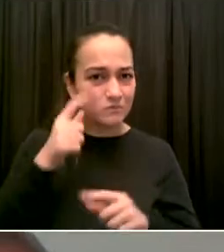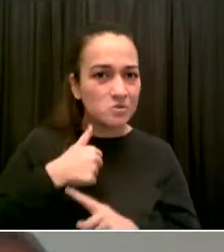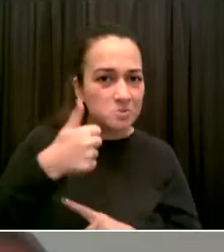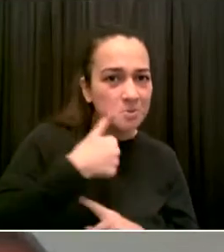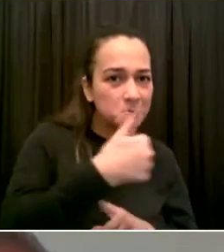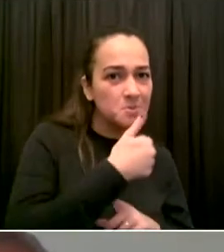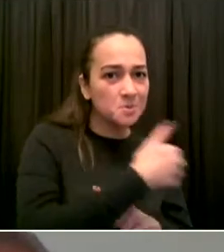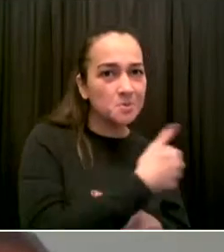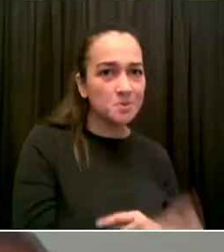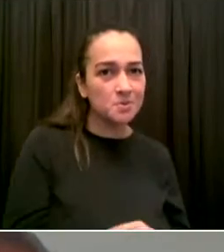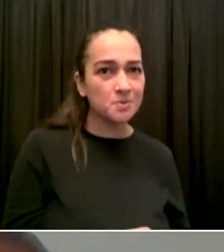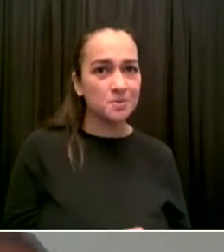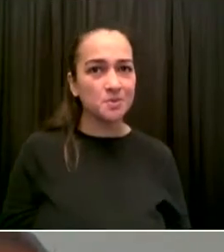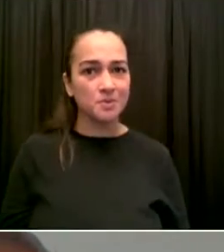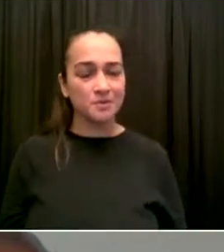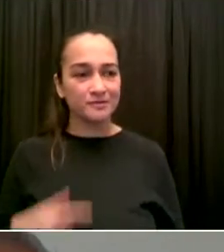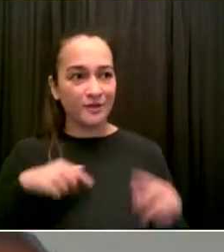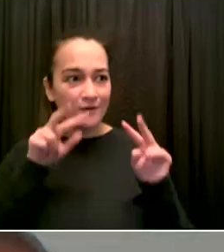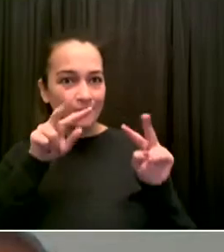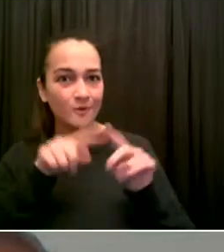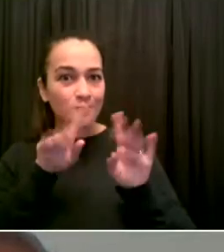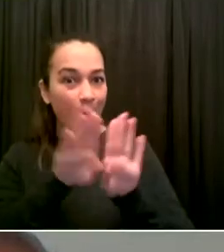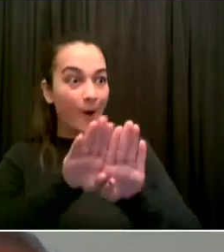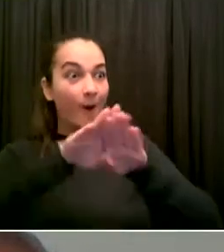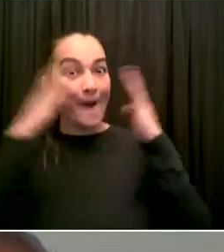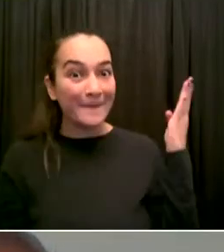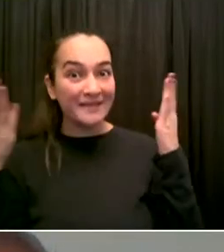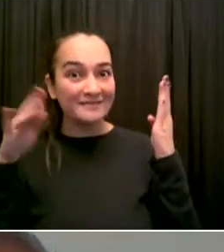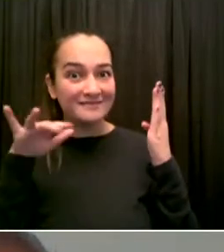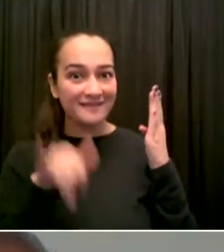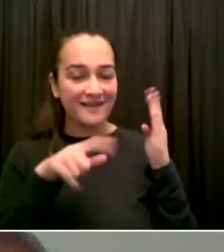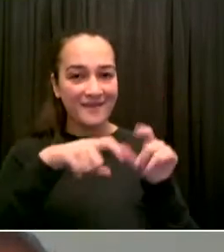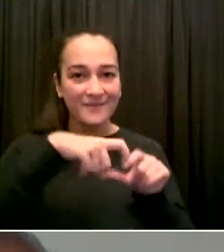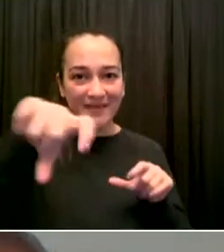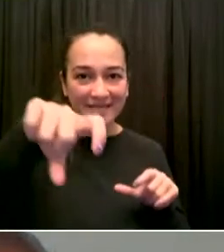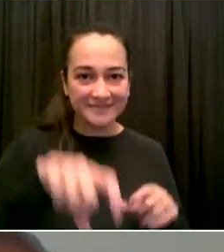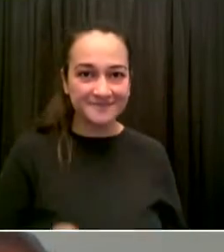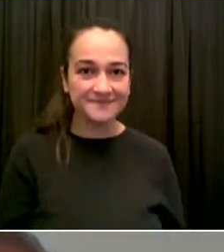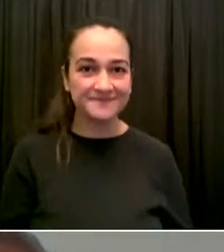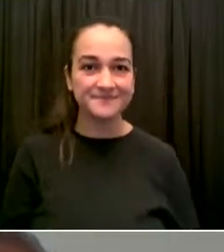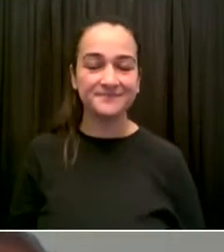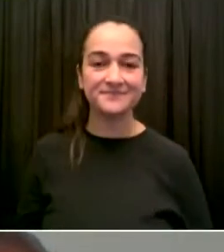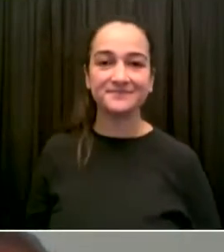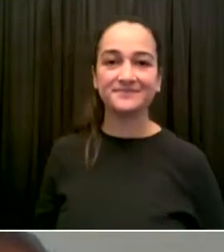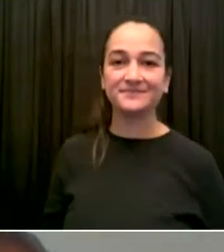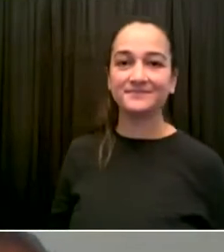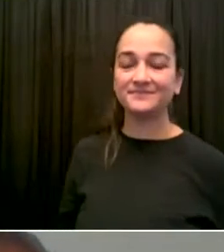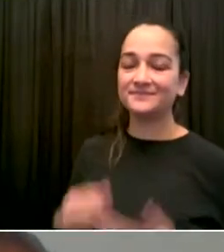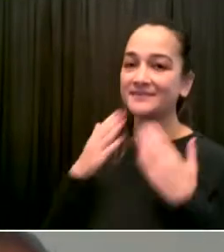BRING OUR FINTRASRUCTURE INTO THE STANDARDS OF MANY GREAT WORLD CAPITALS. I LOOK FORWARD TO THAT RIBBON-